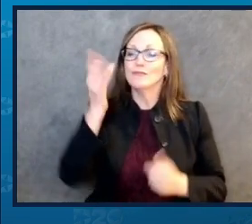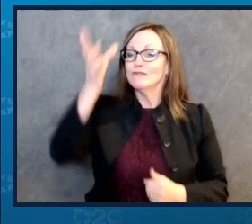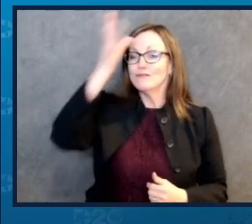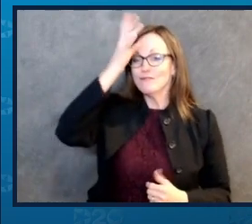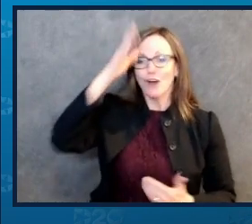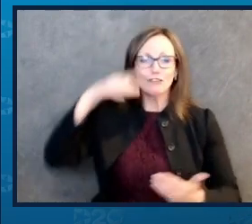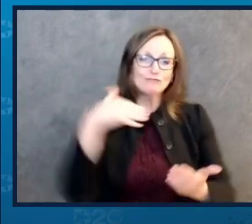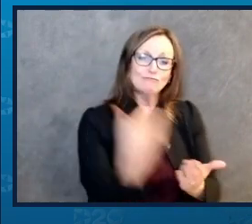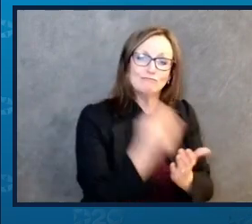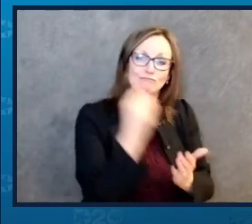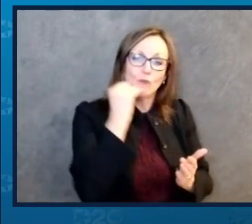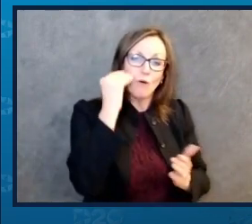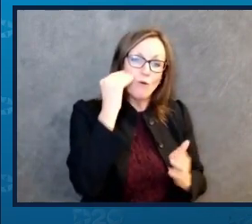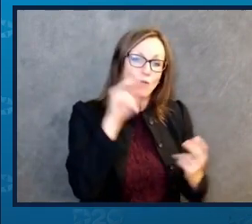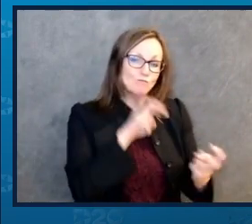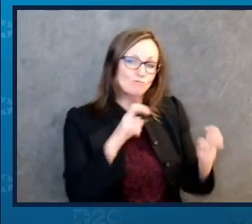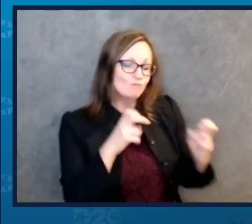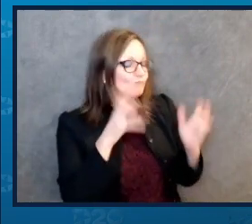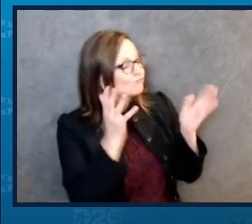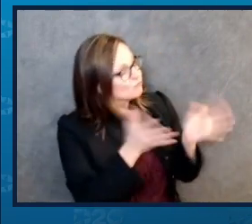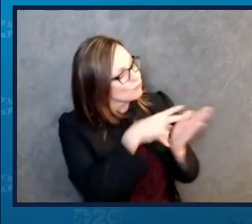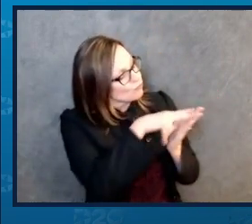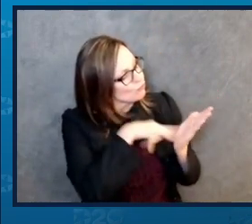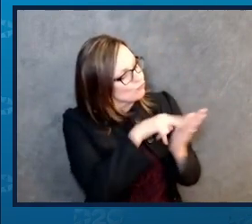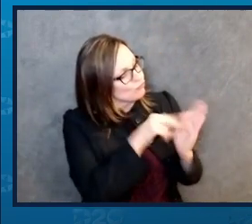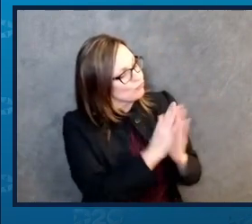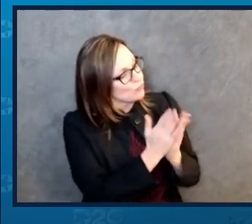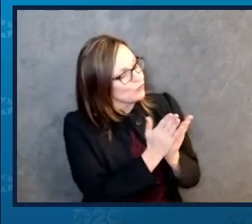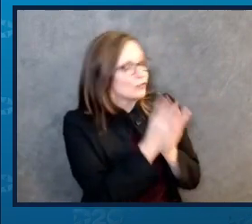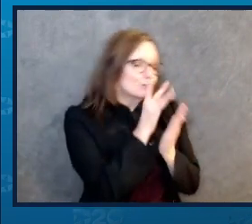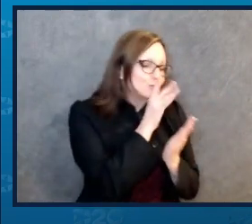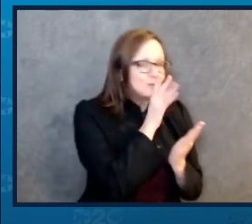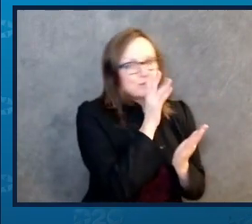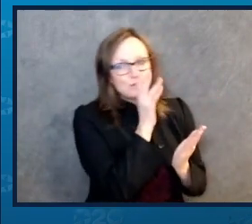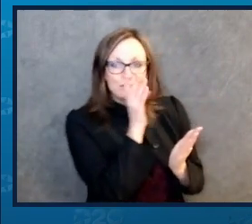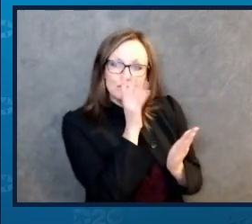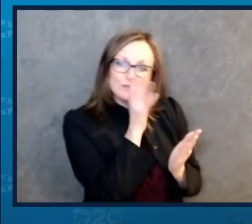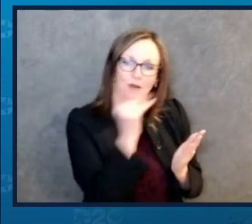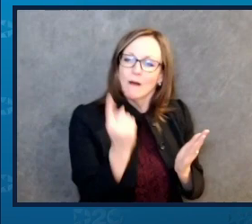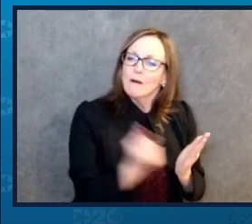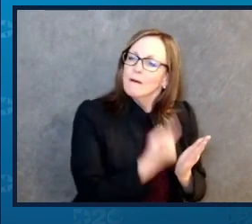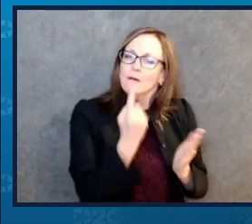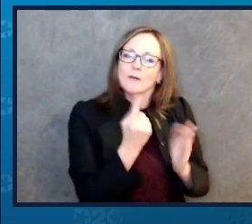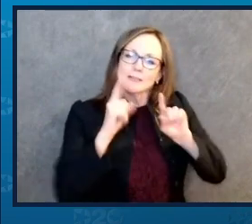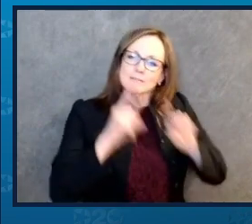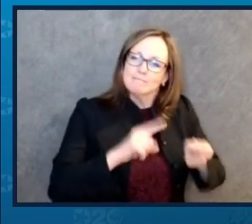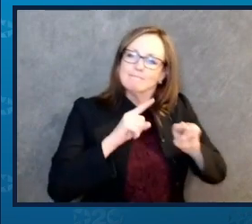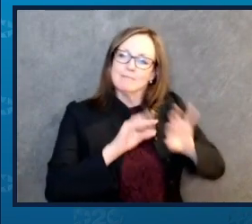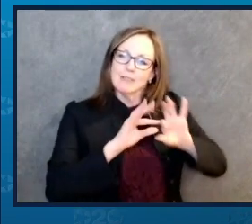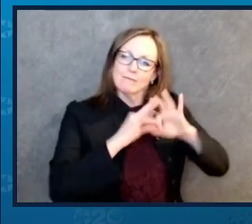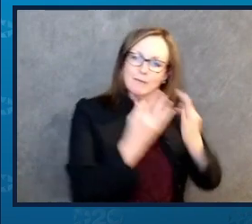UNSPEAKABLE LOSS, THOSE TWO